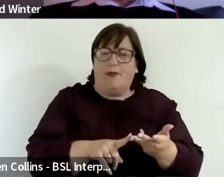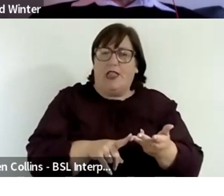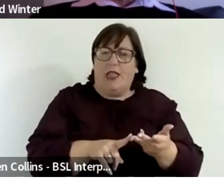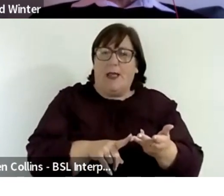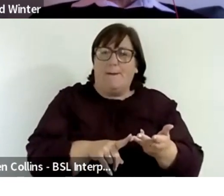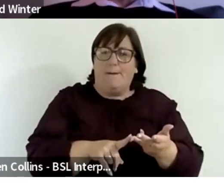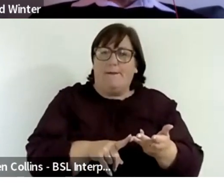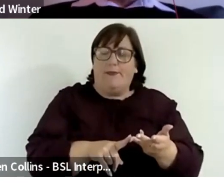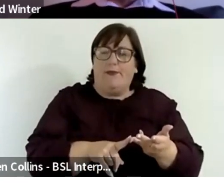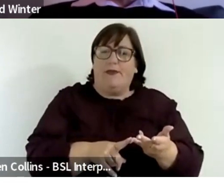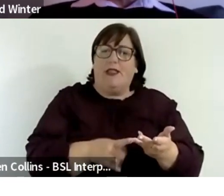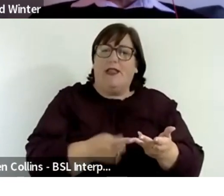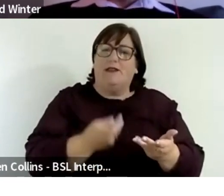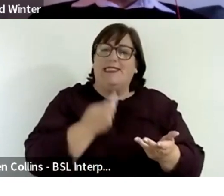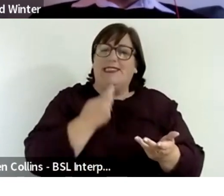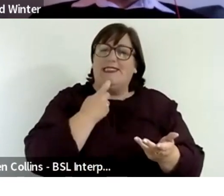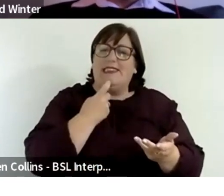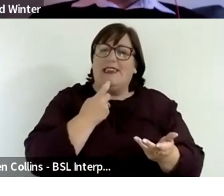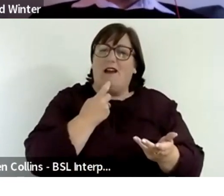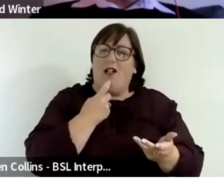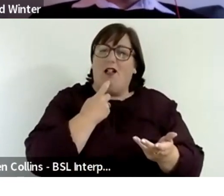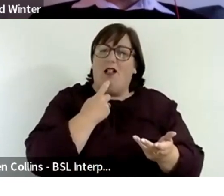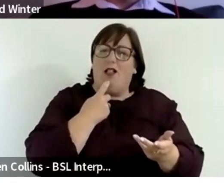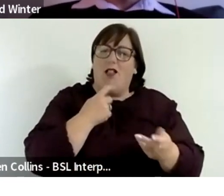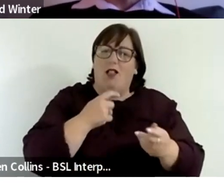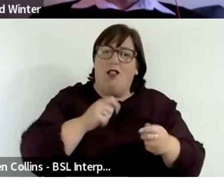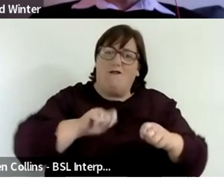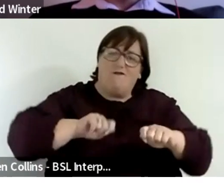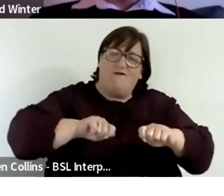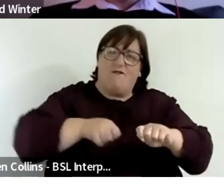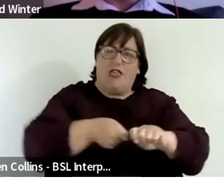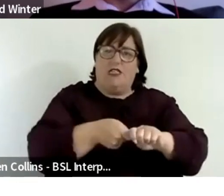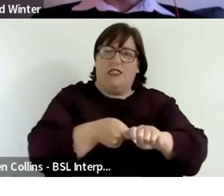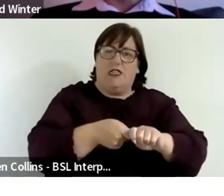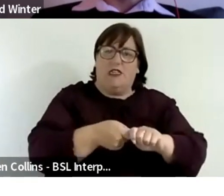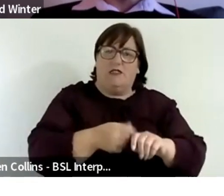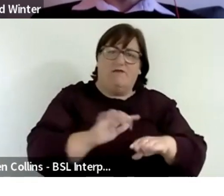Finally, steal fixers and erectors, a shortage role.